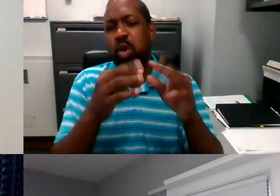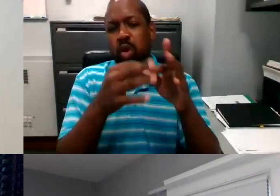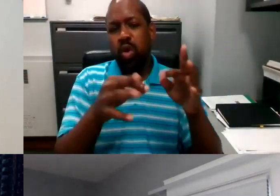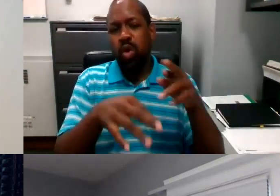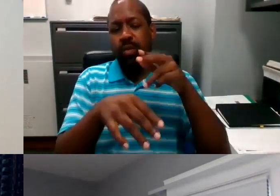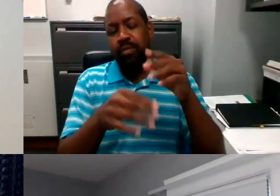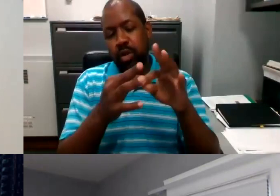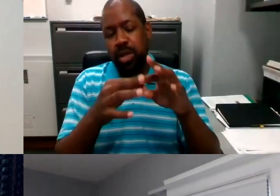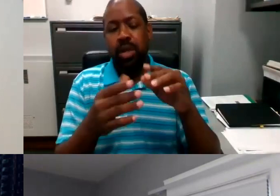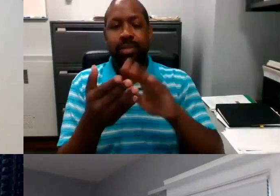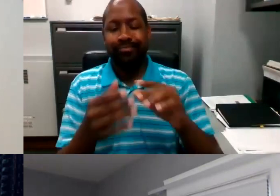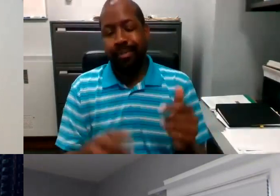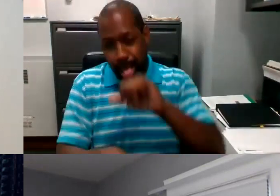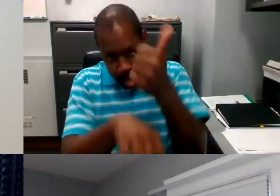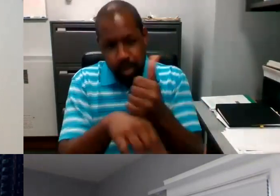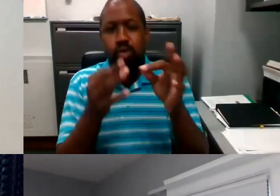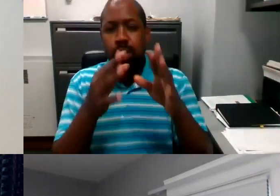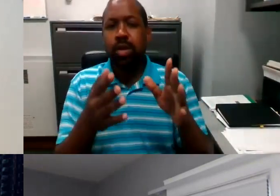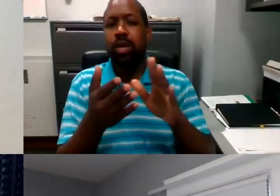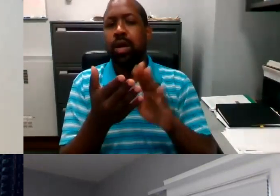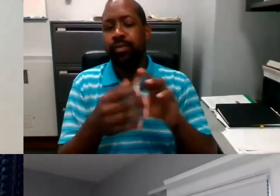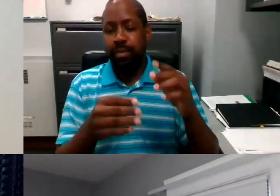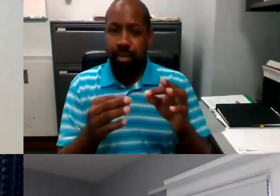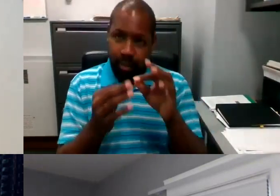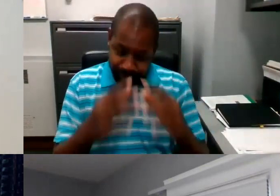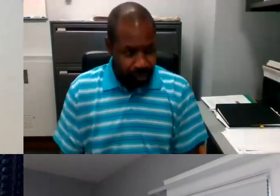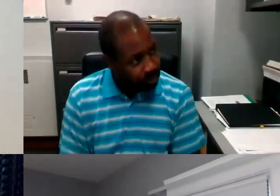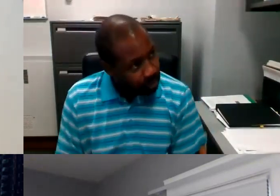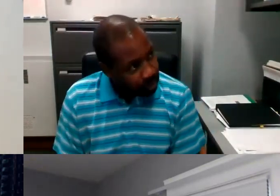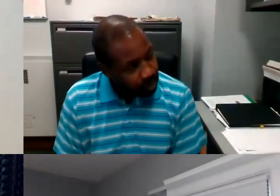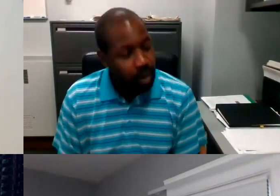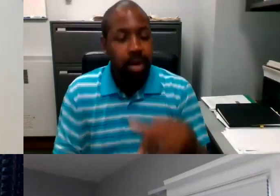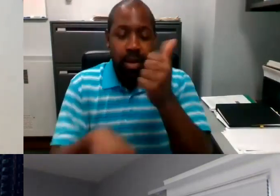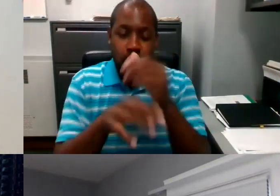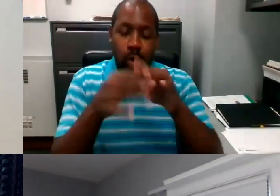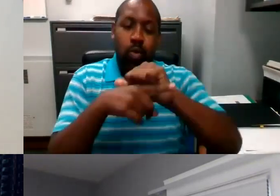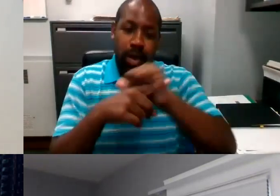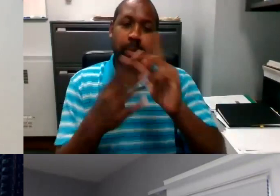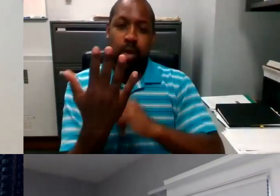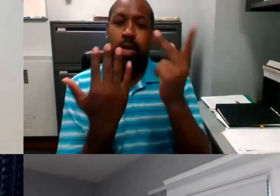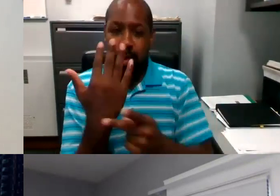AND LET THE INTERPRETER REFERRAL EXPLAIN THEIR ROLE AND DUTIES, AND WHAT THEY CAN AND CANNOT DE, WHAT THEIR STRUGGLES ARE, WHAT THEY'VE BEEN DEALING WITH OVER THE YEARS.